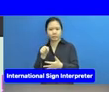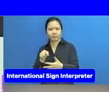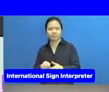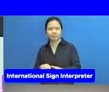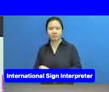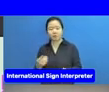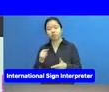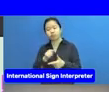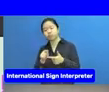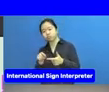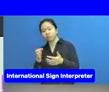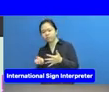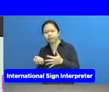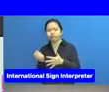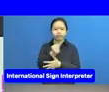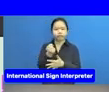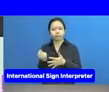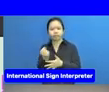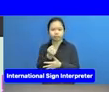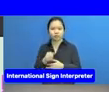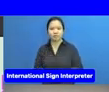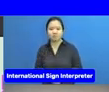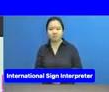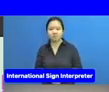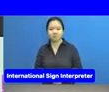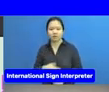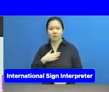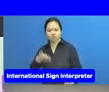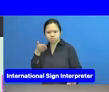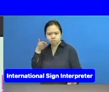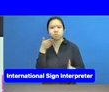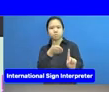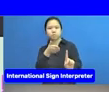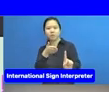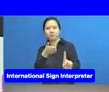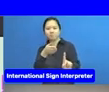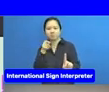people based in rural areas having underrepresented gender, racial or ethnic backgrounds,